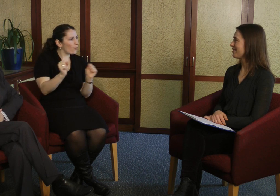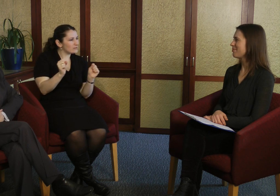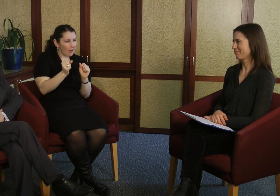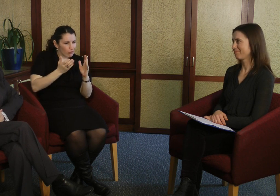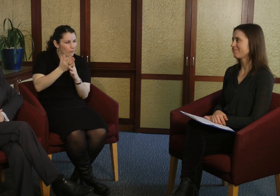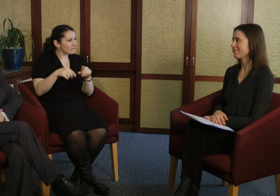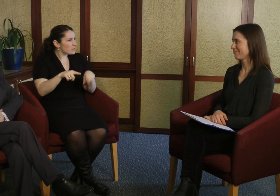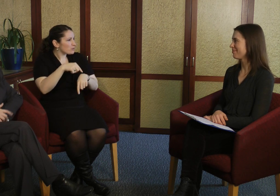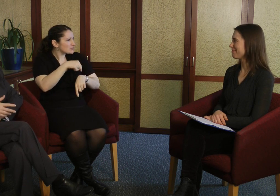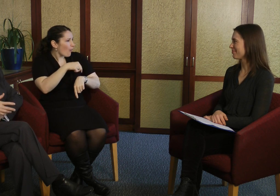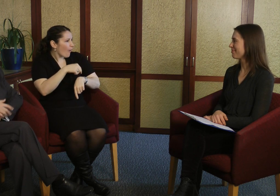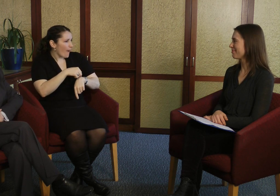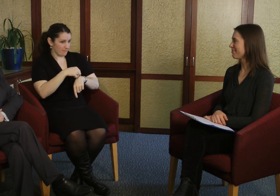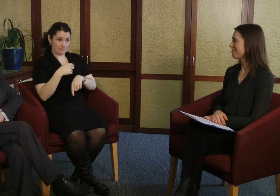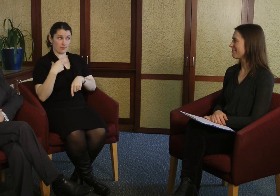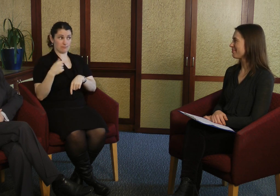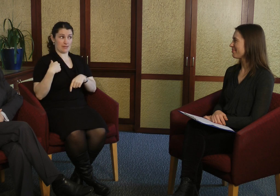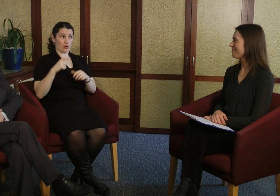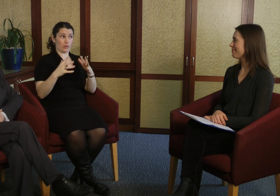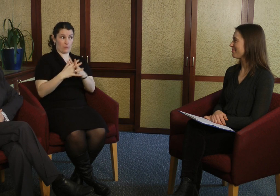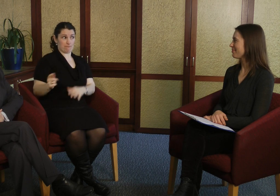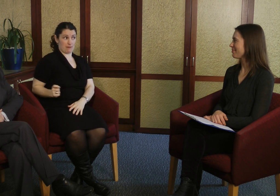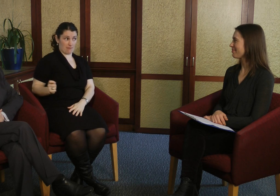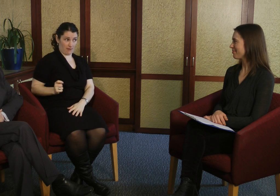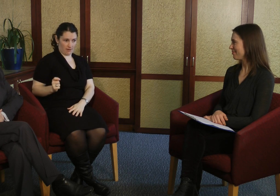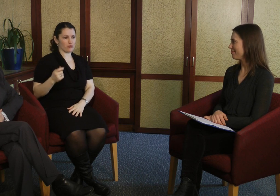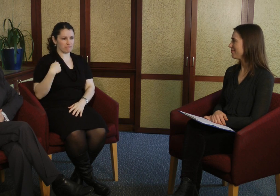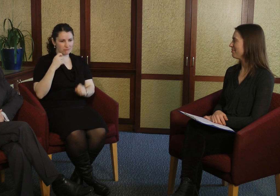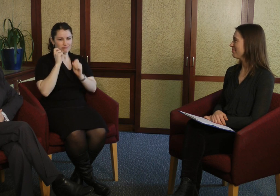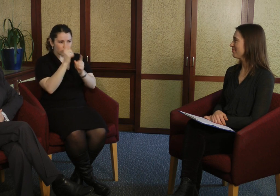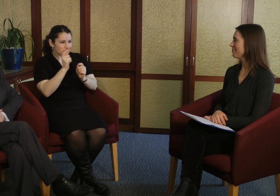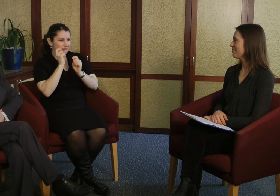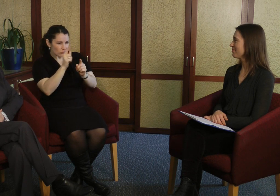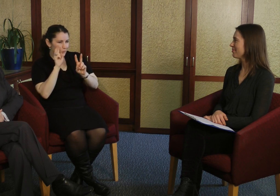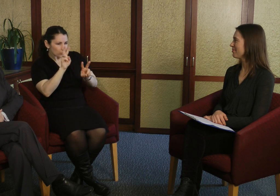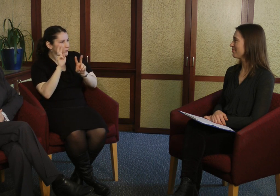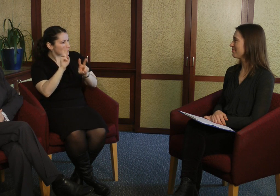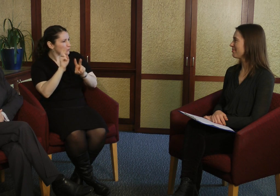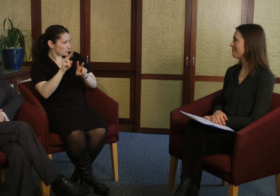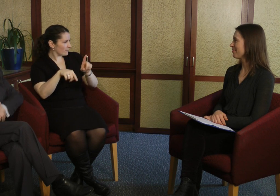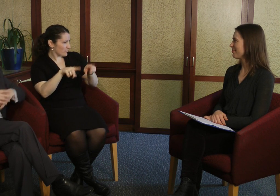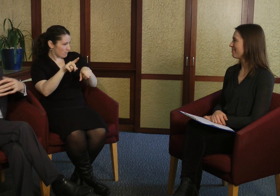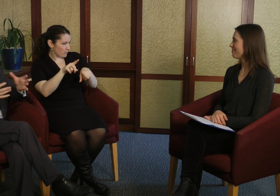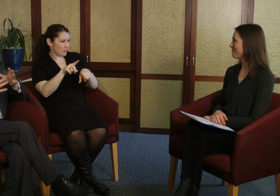time because I am a member so I go to a lot of the games and I tell people that it is